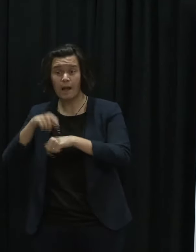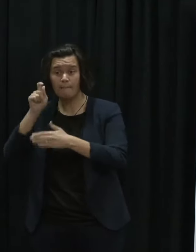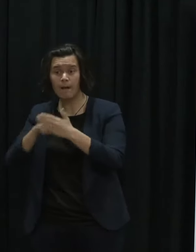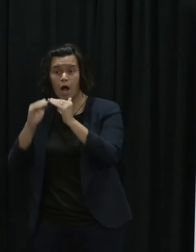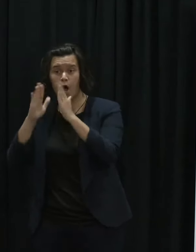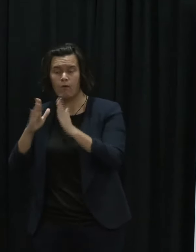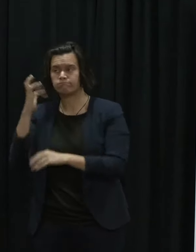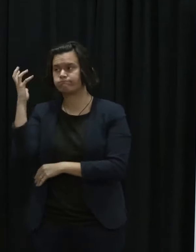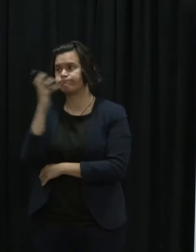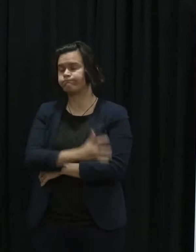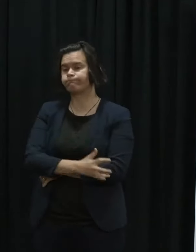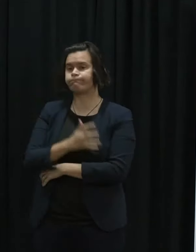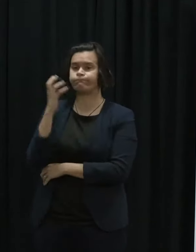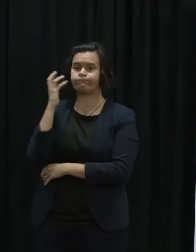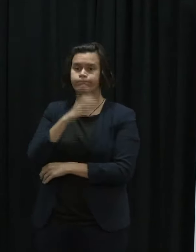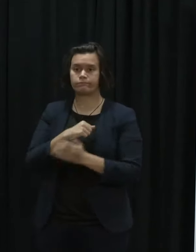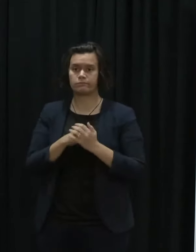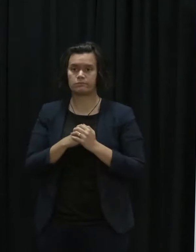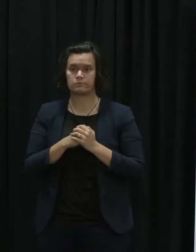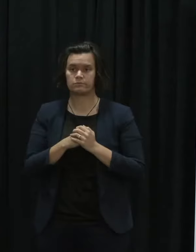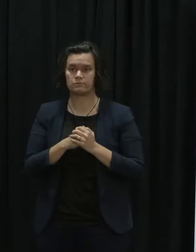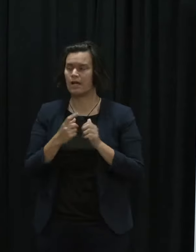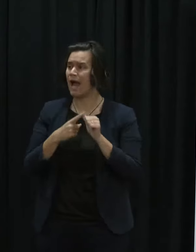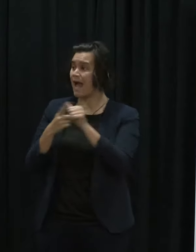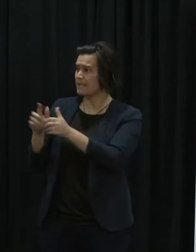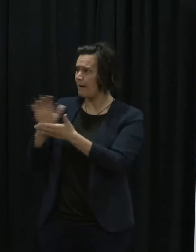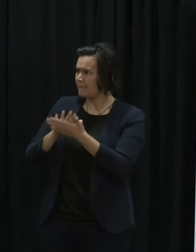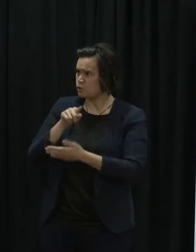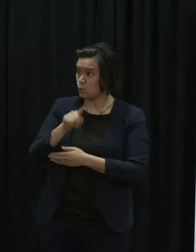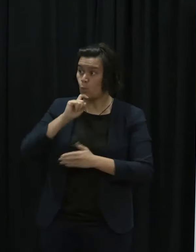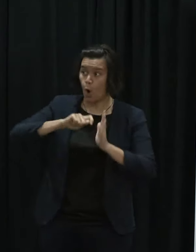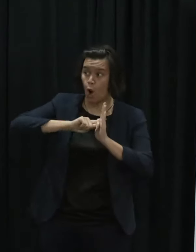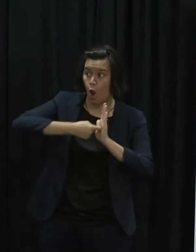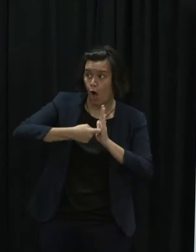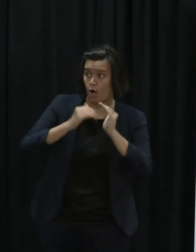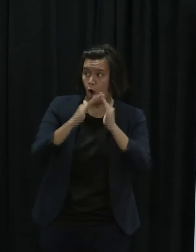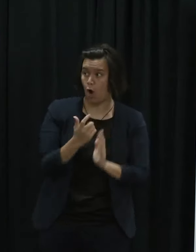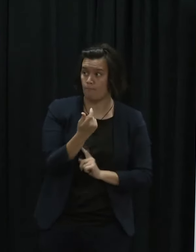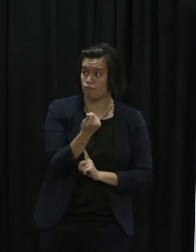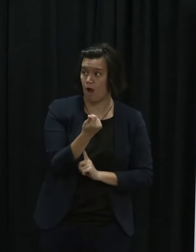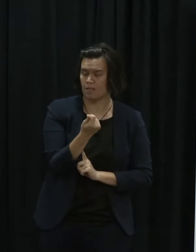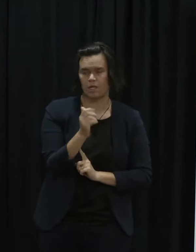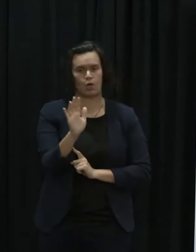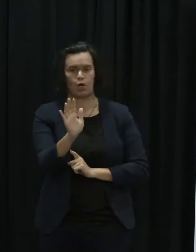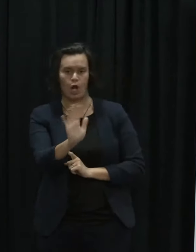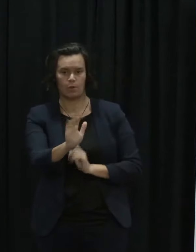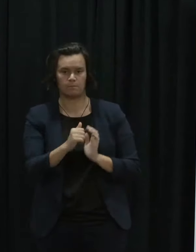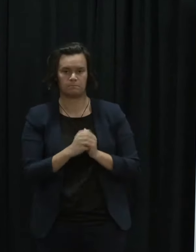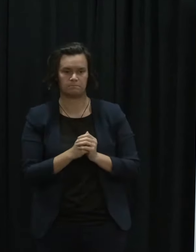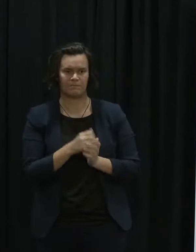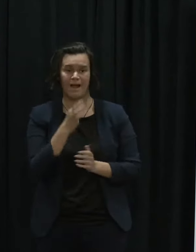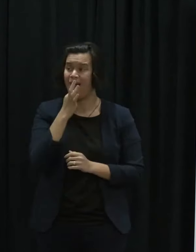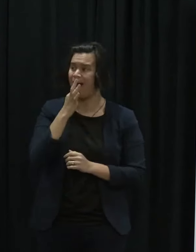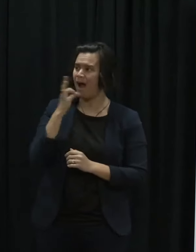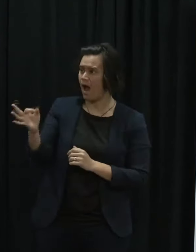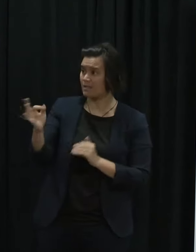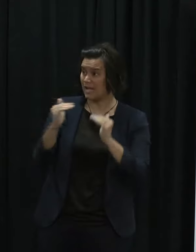same market and for first home buyers it's increasingly hard for them to enter. Are you saying you are